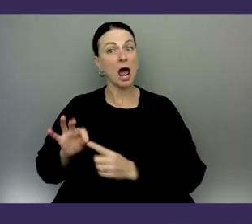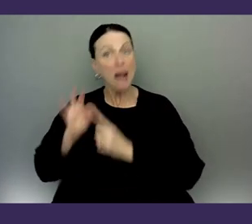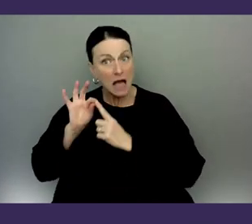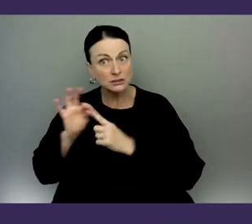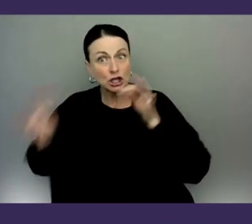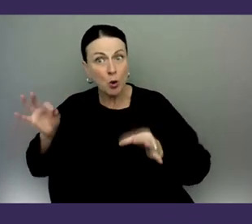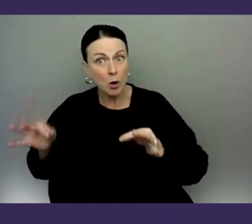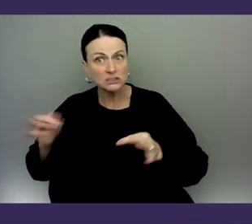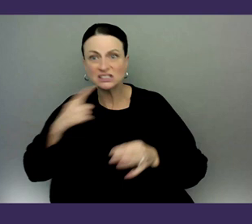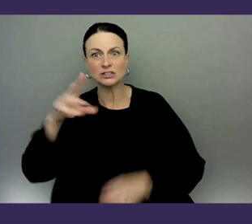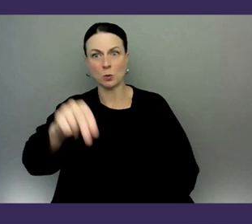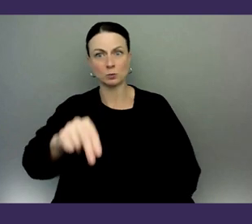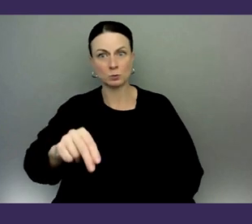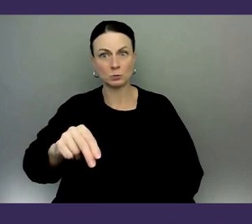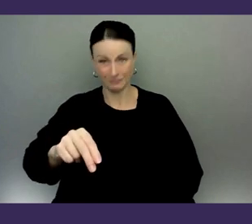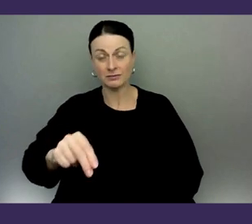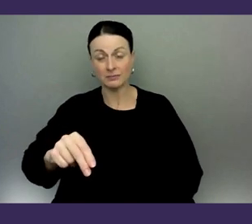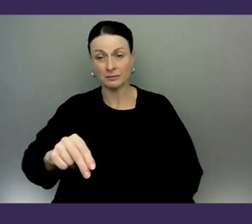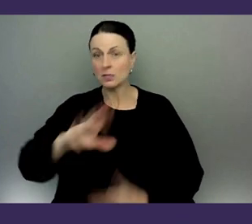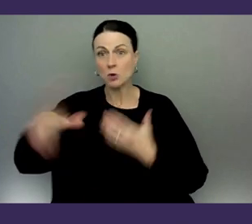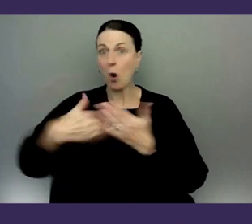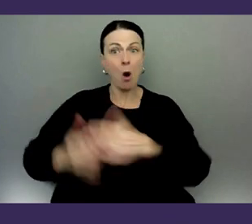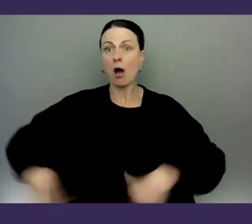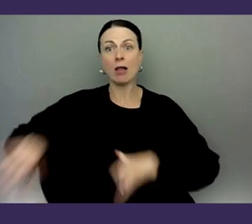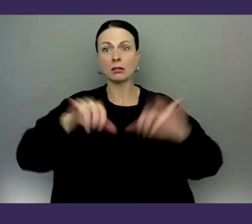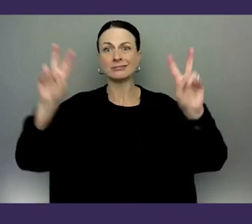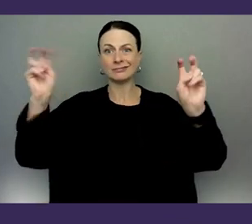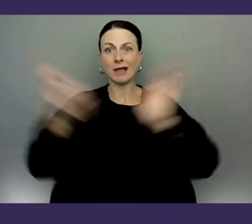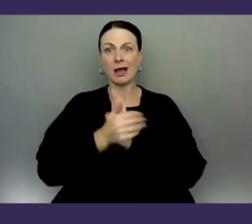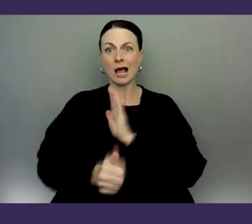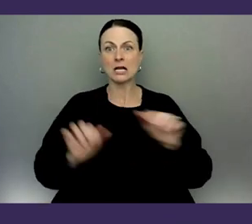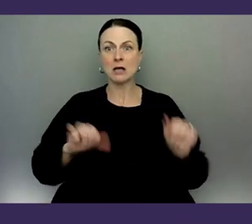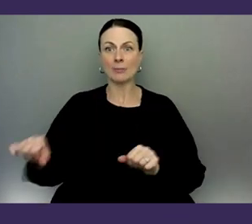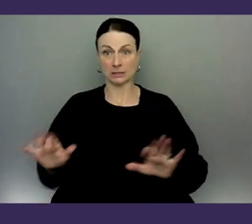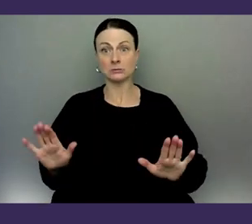So right off the bat, we're all presumed competent unless a court says, no, you're not, right?